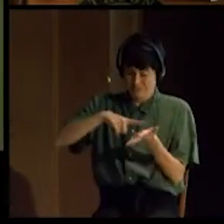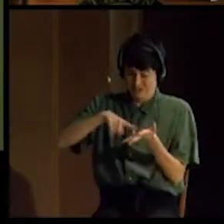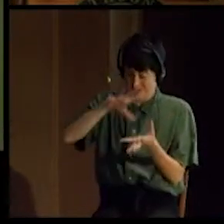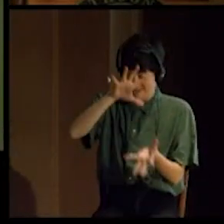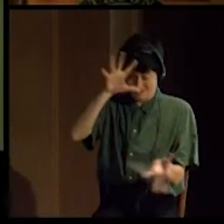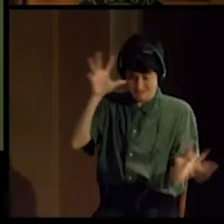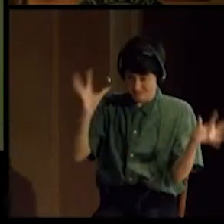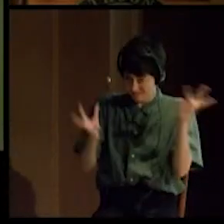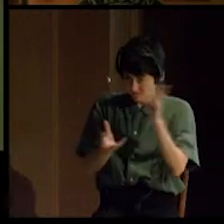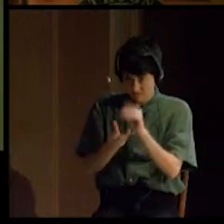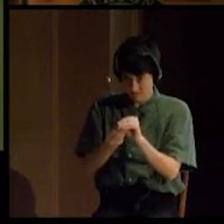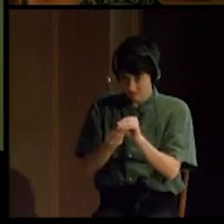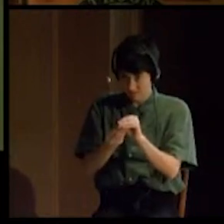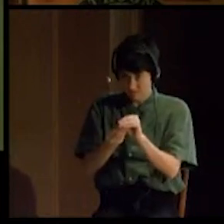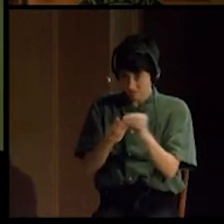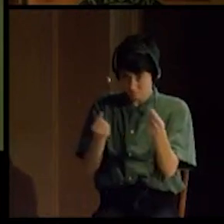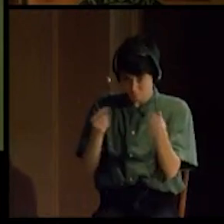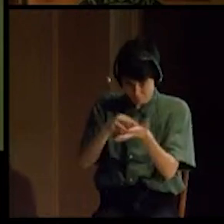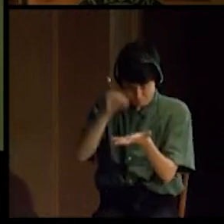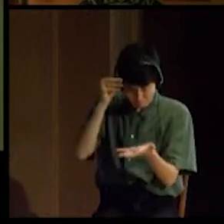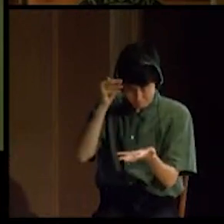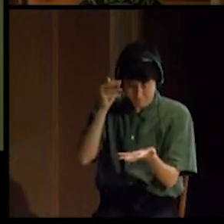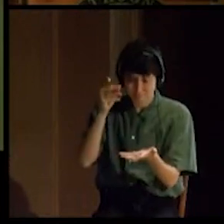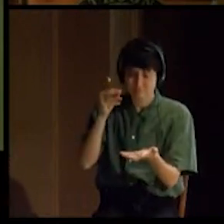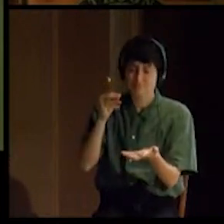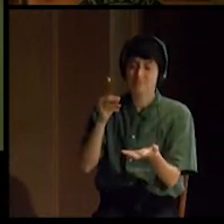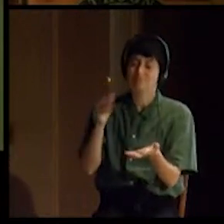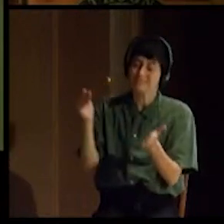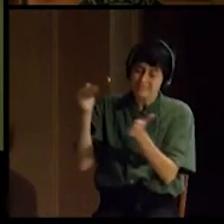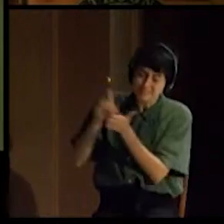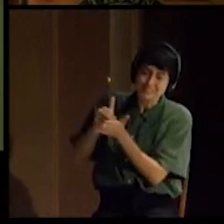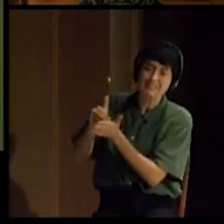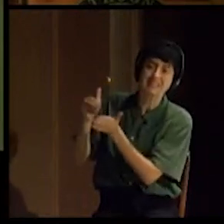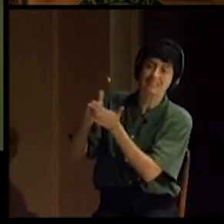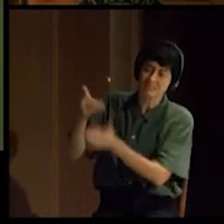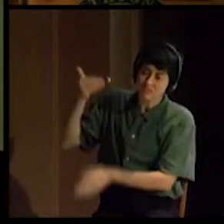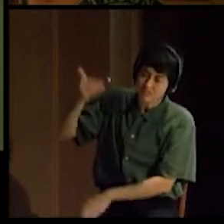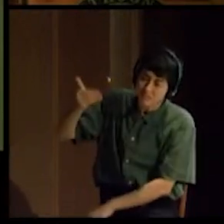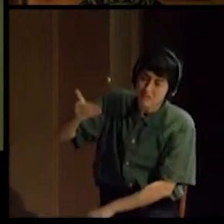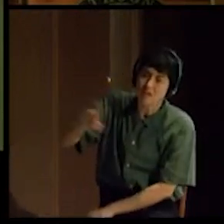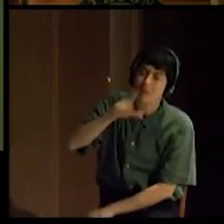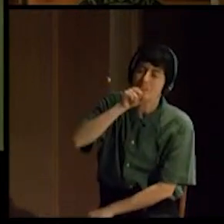that birds have repeatedly evolved downy feathers on high mountains of the world.